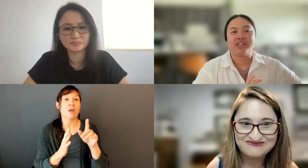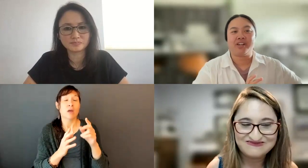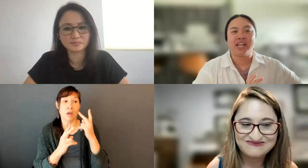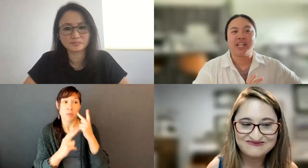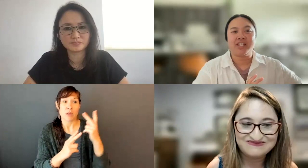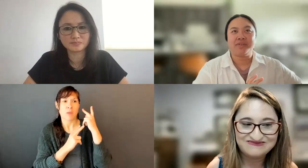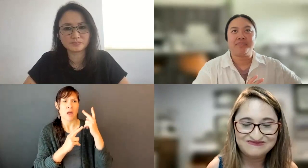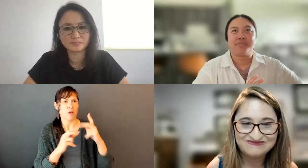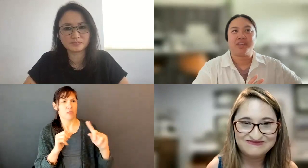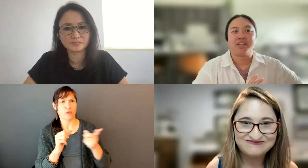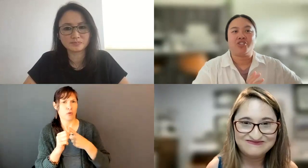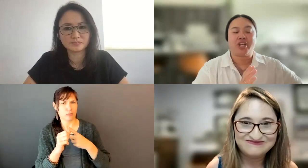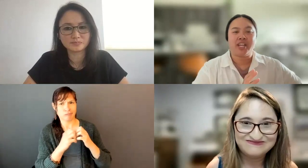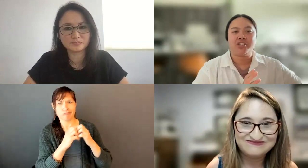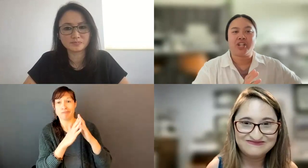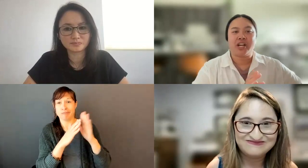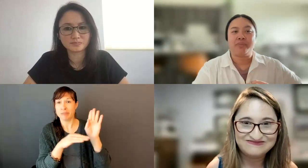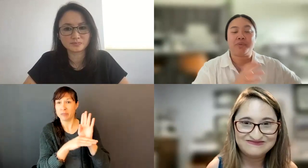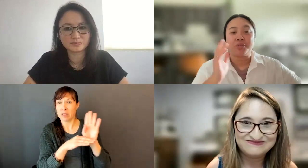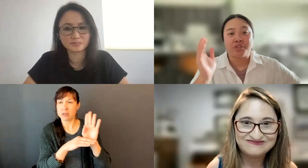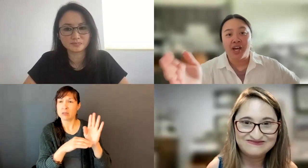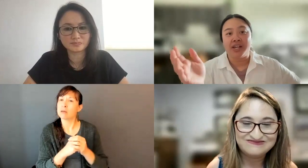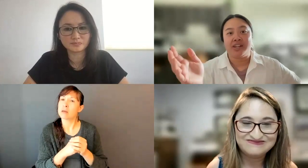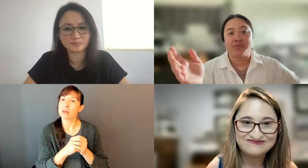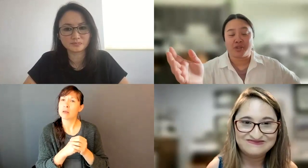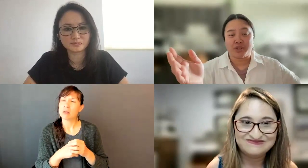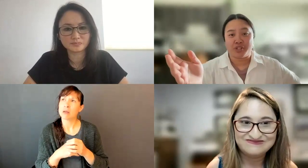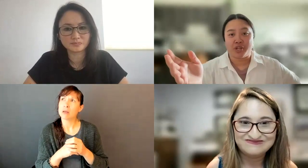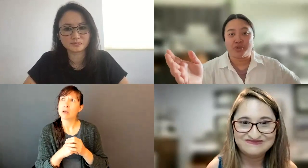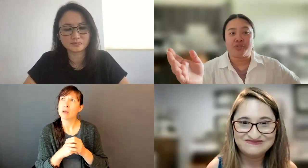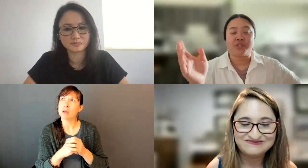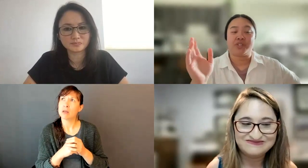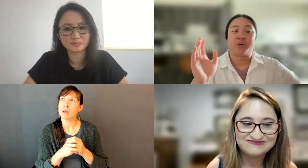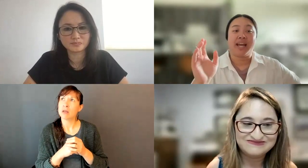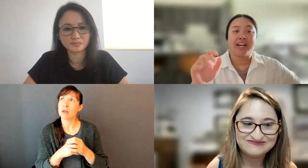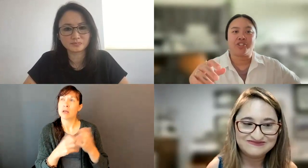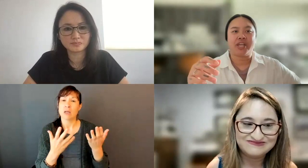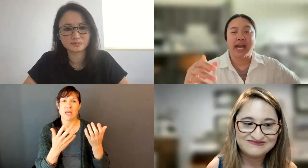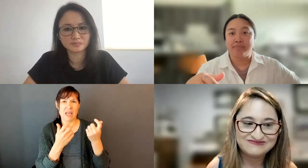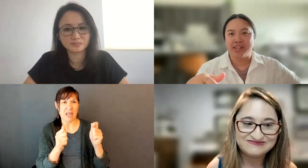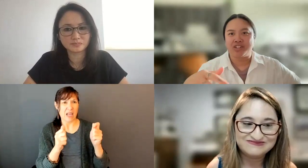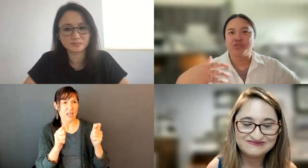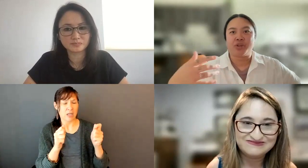was there any change in how maybe you thought it was going to go versus what actually happened?